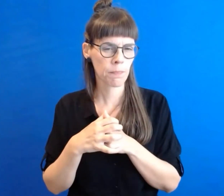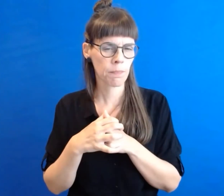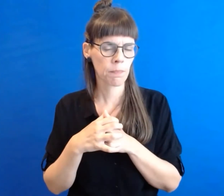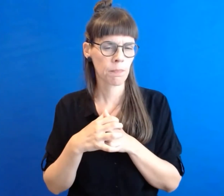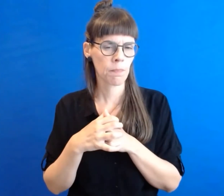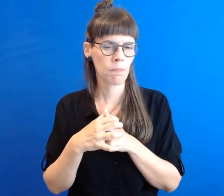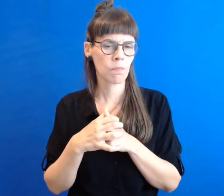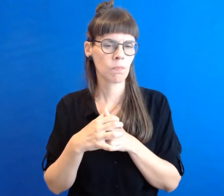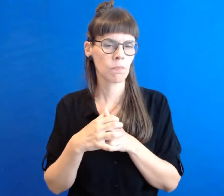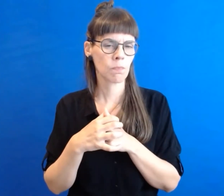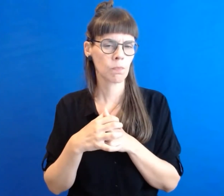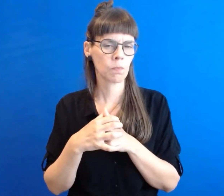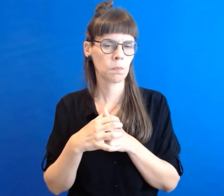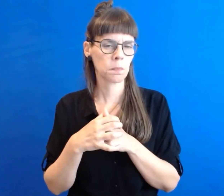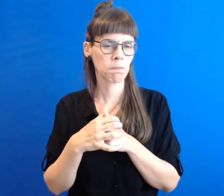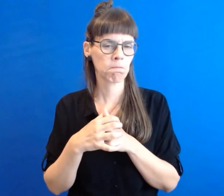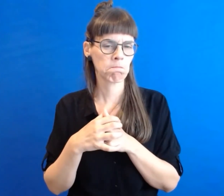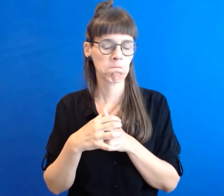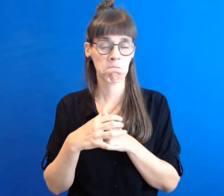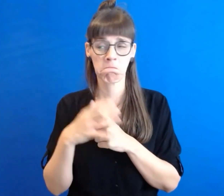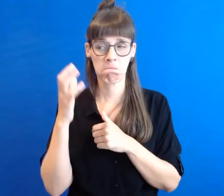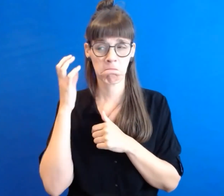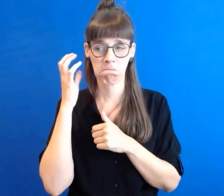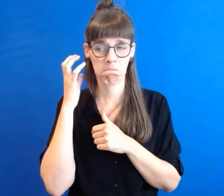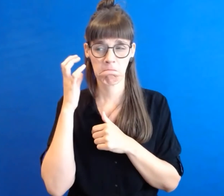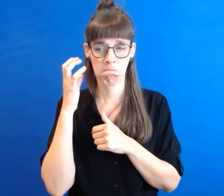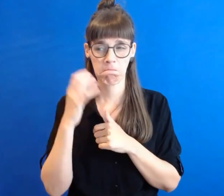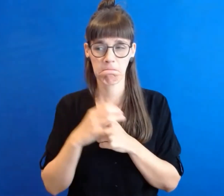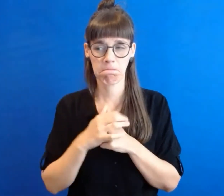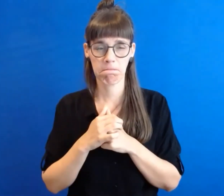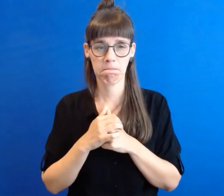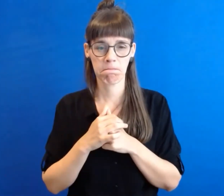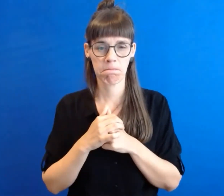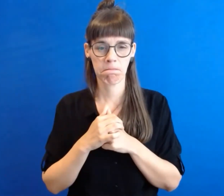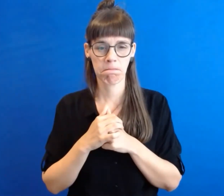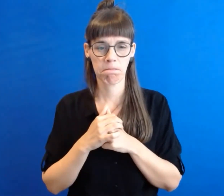the disability (Audio breaking up) and develop